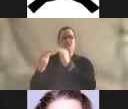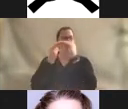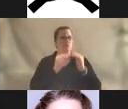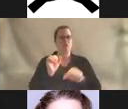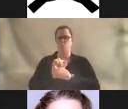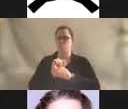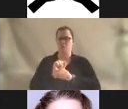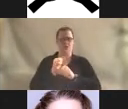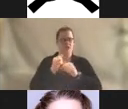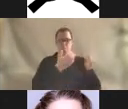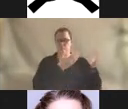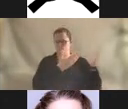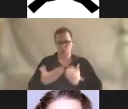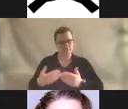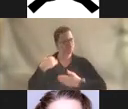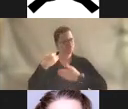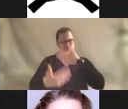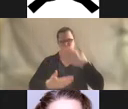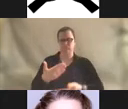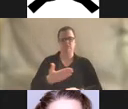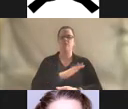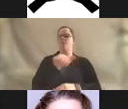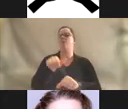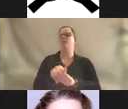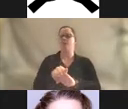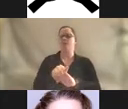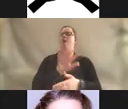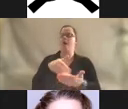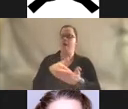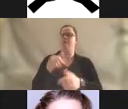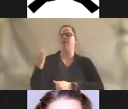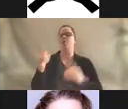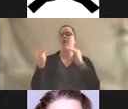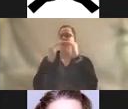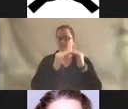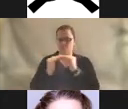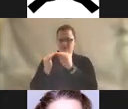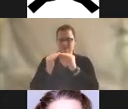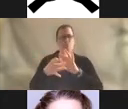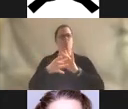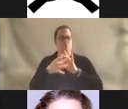into all of my other equity leadership roles since then.